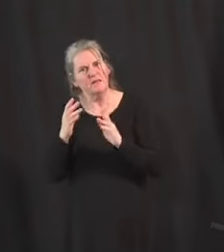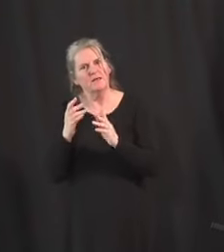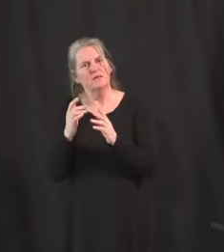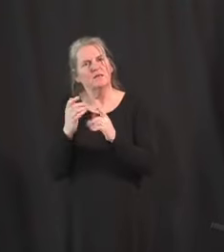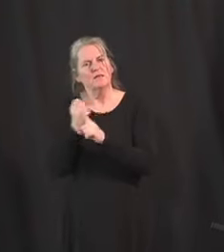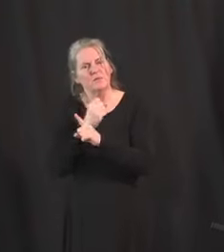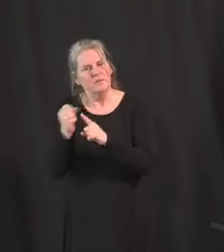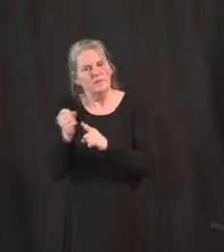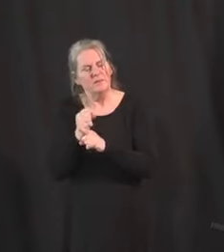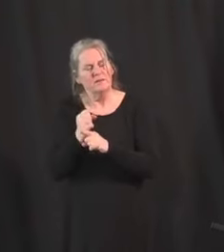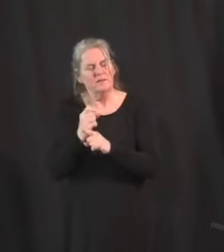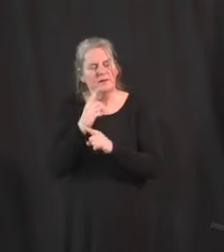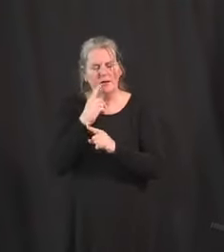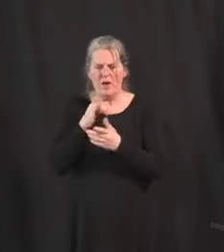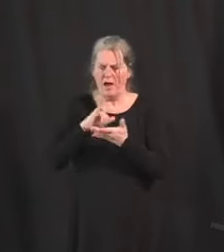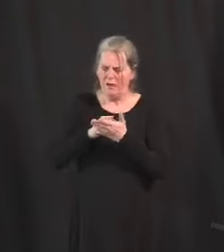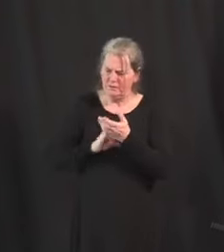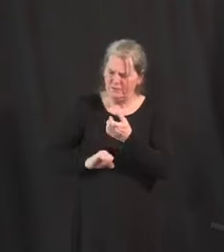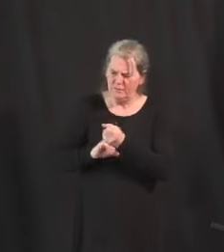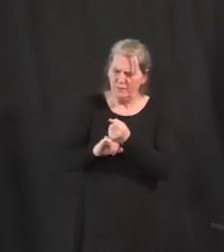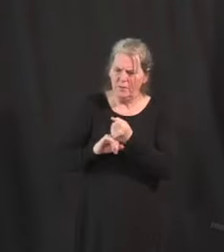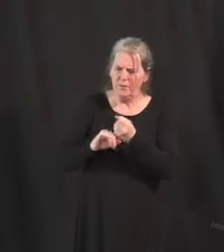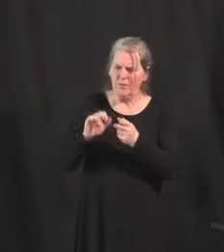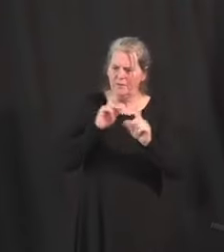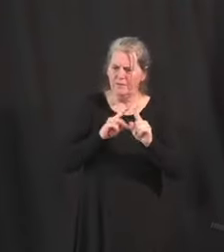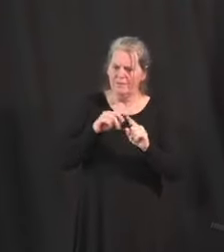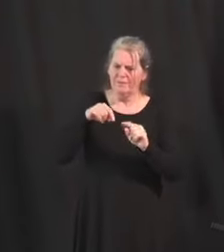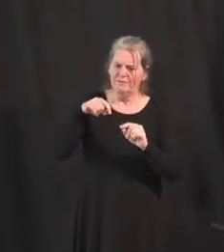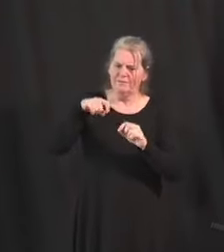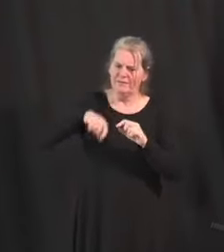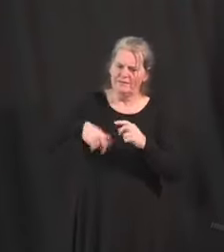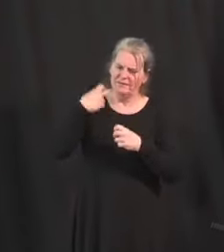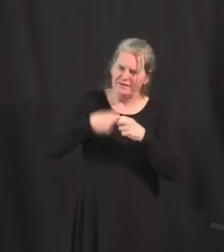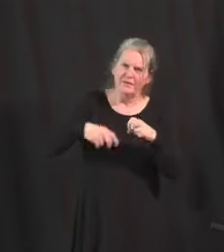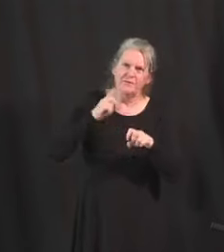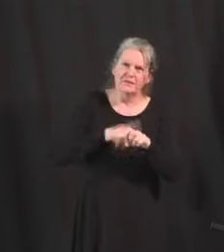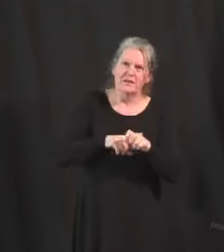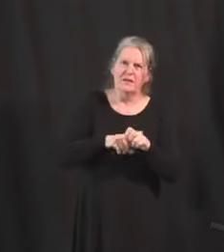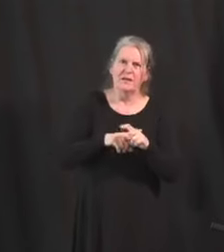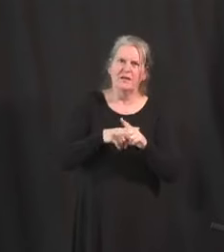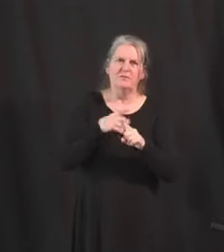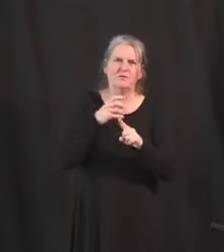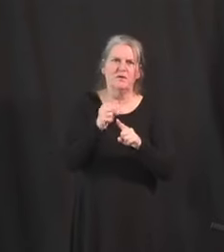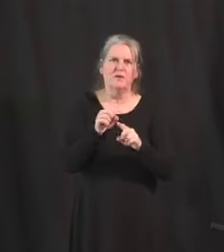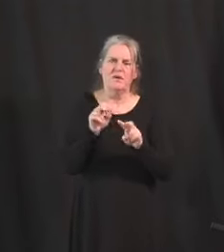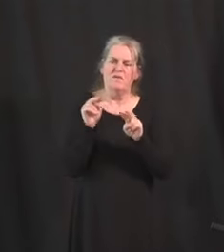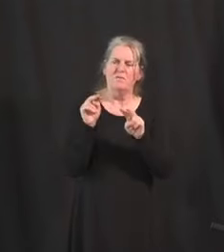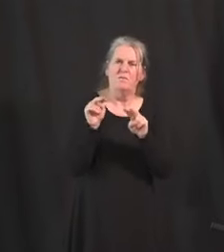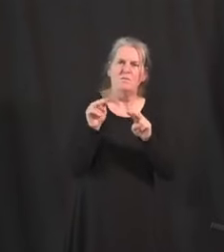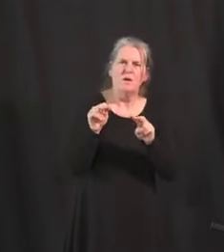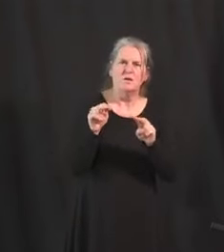TIME WHEN WE ACKNOWLEDGE THAT THERE IS A RISK FOR INCREASED DOMESTIC VIOLENCE. THANK YOU. OKAY.